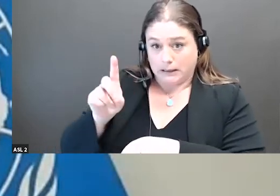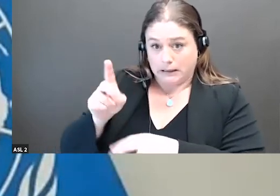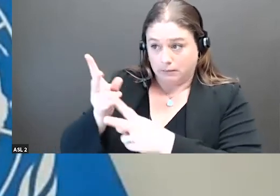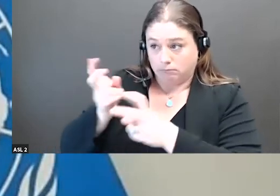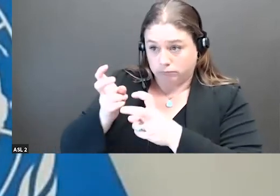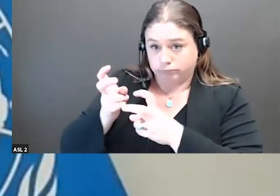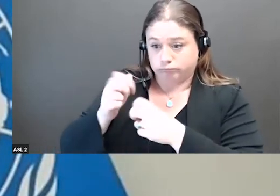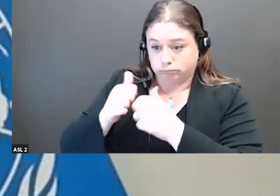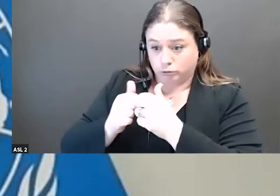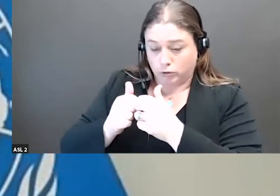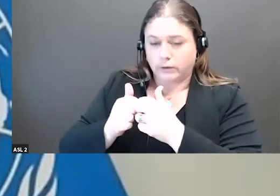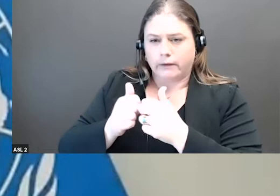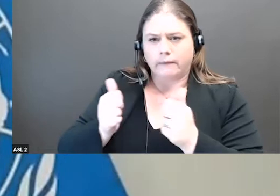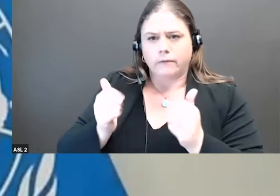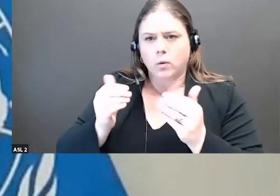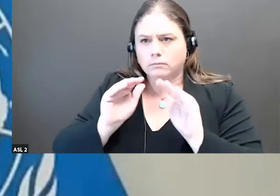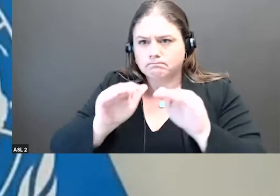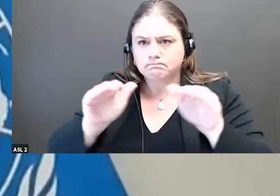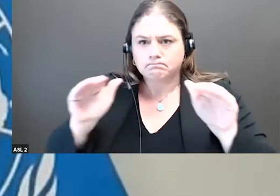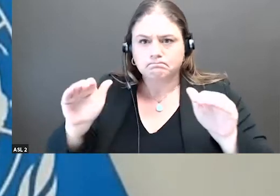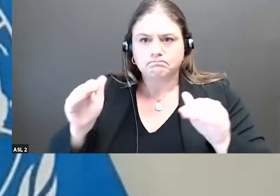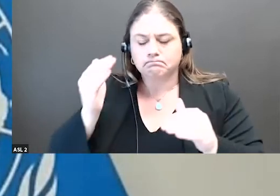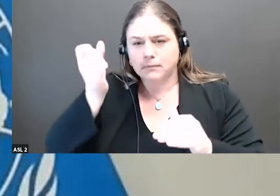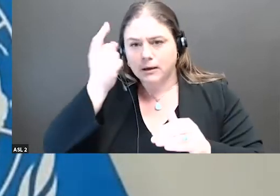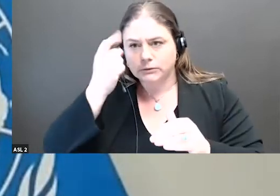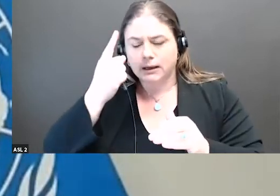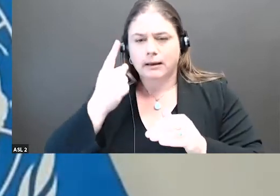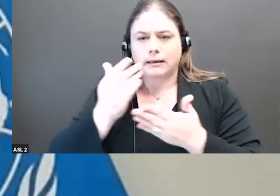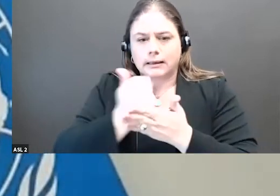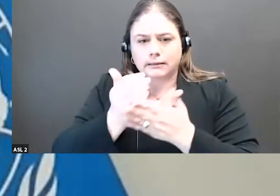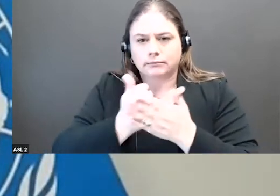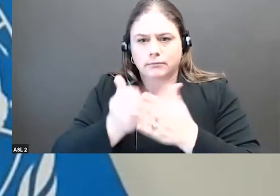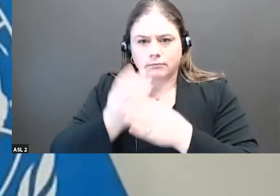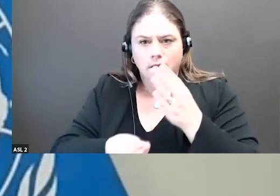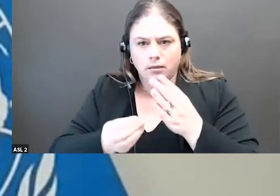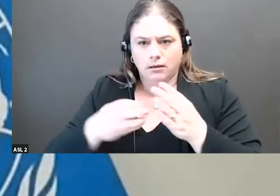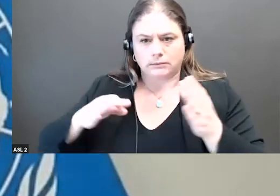about the approach to determining economic loss benefits for injured workers. This is an issue